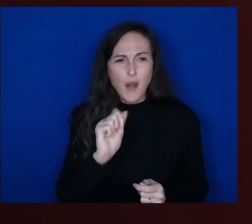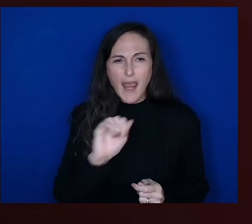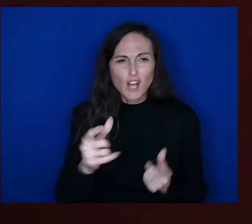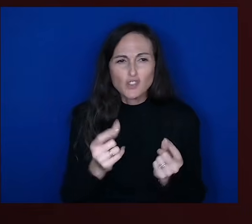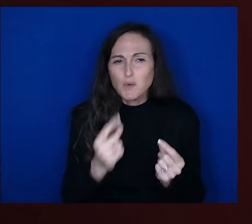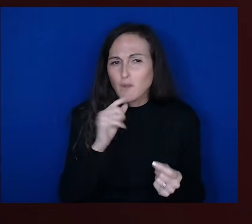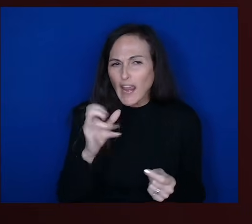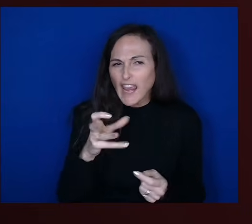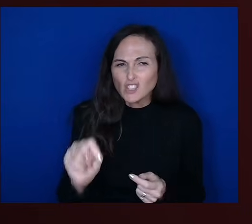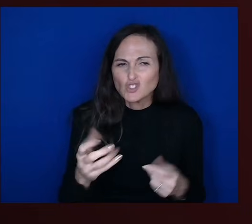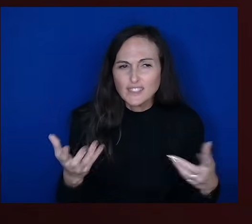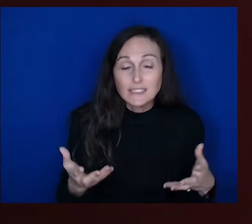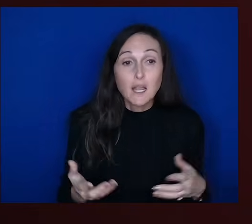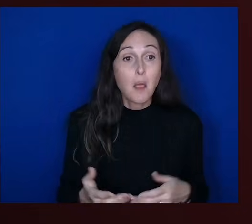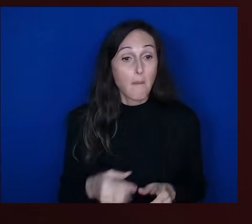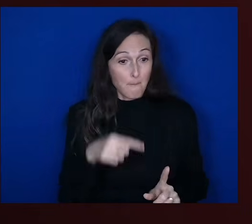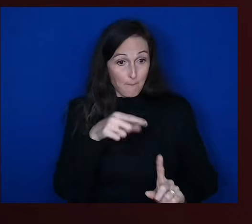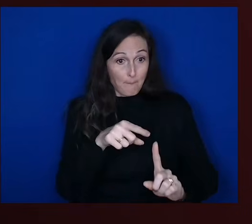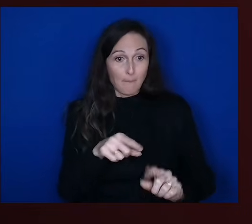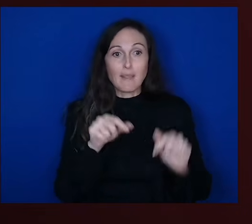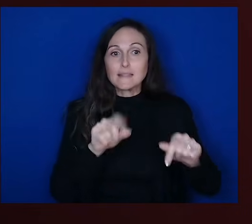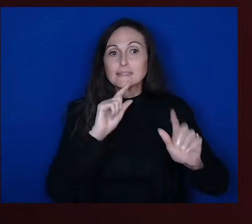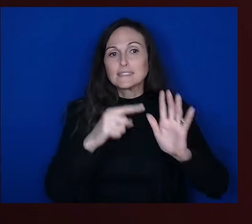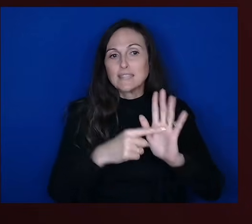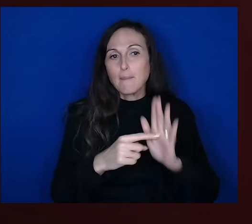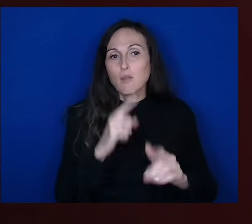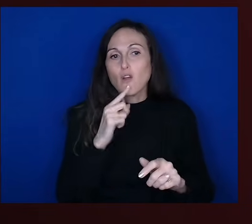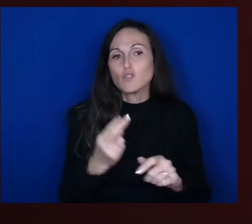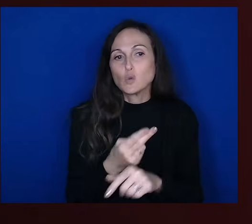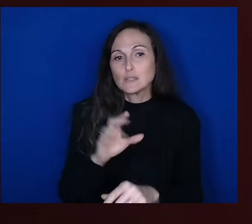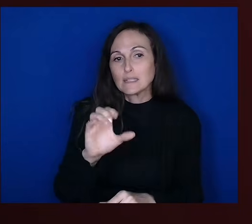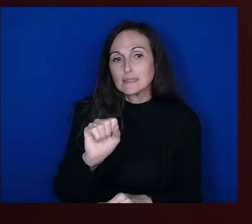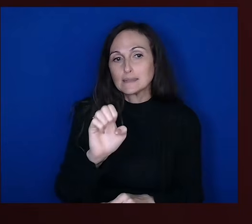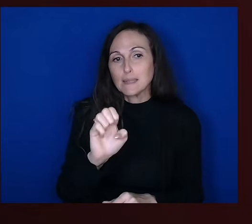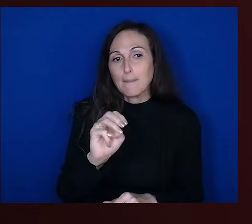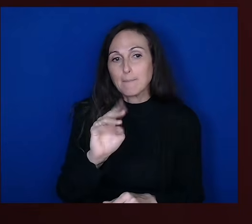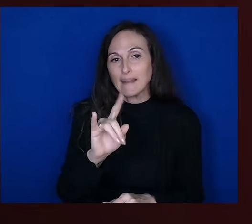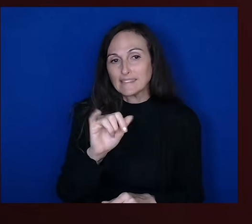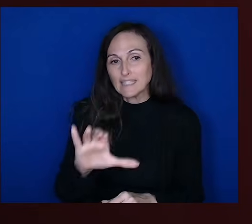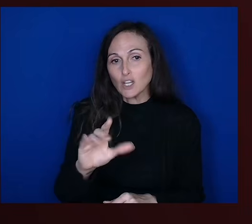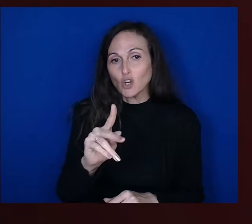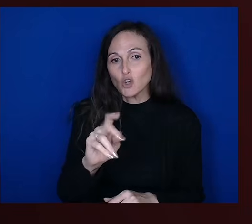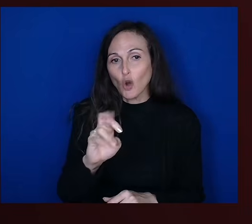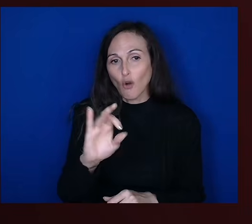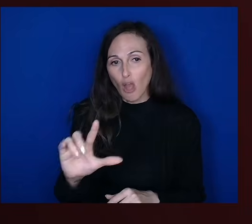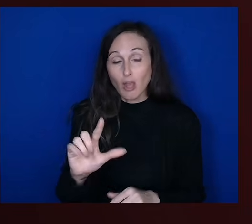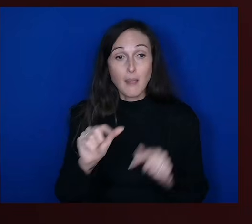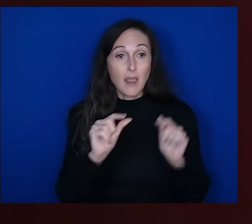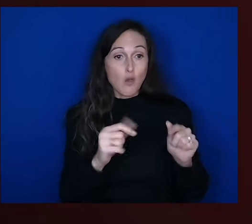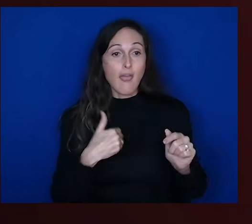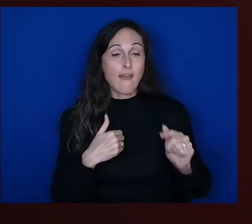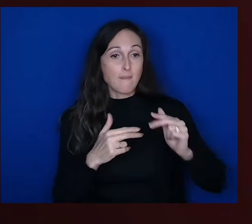an example of using Semantic Kernel, and here I've got a builder, so what I'm doing is building up my chat client,